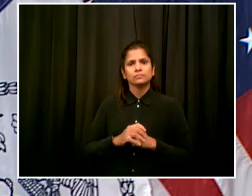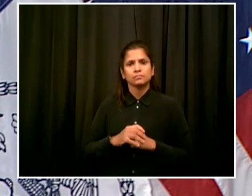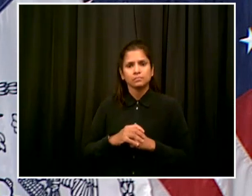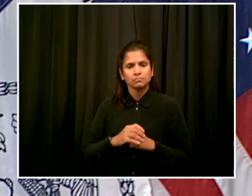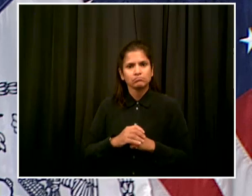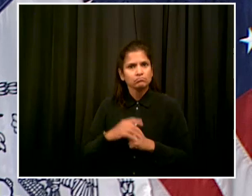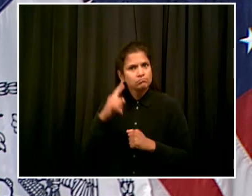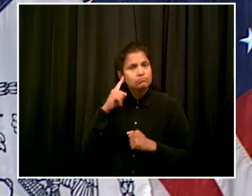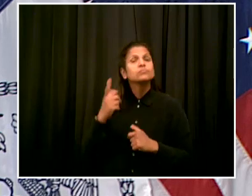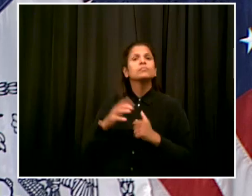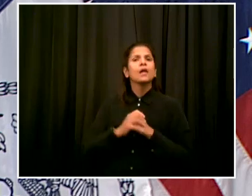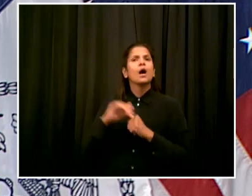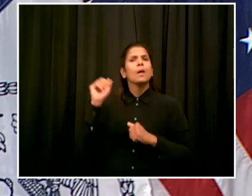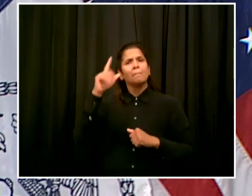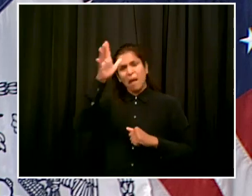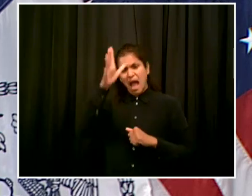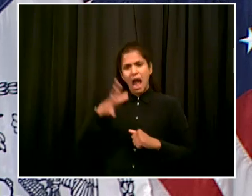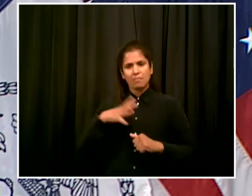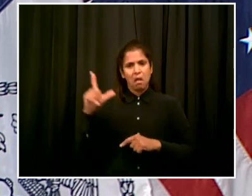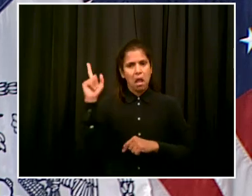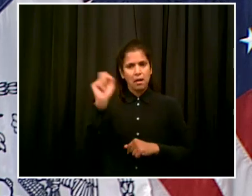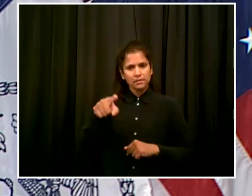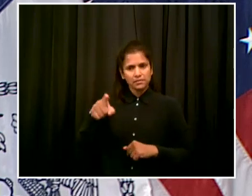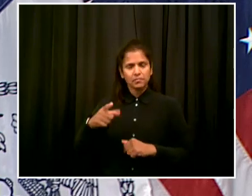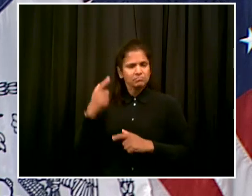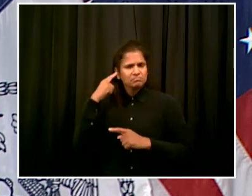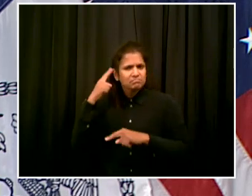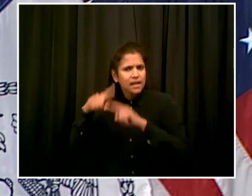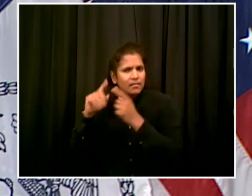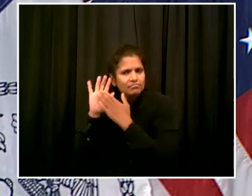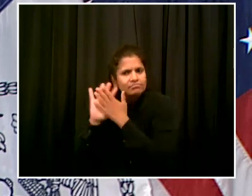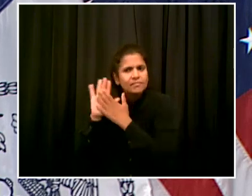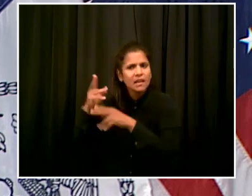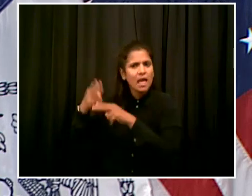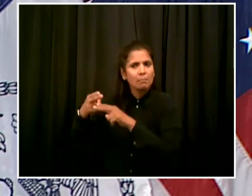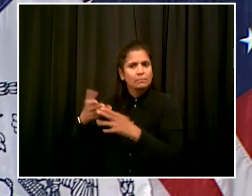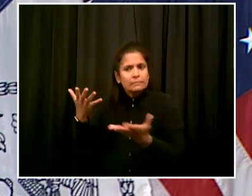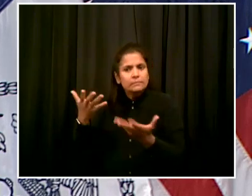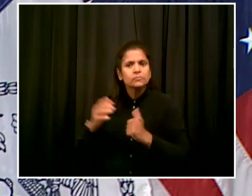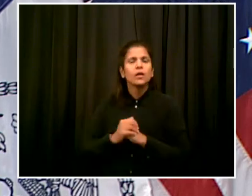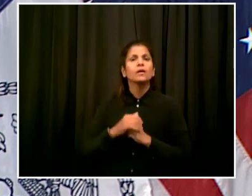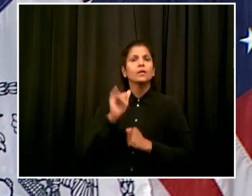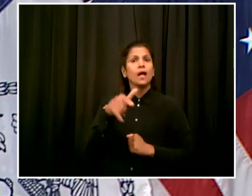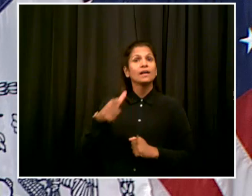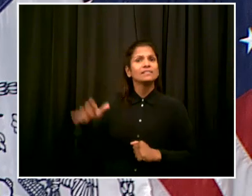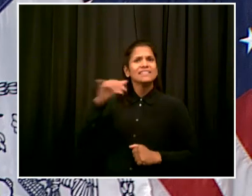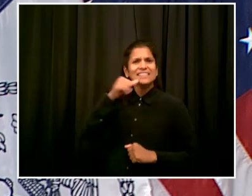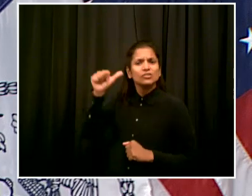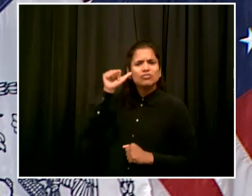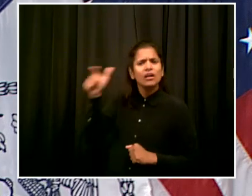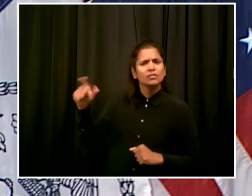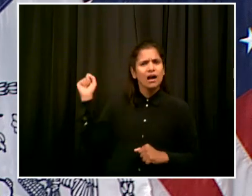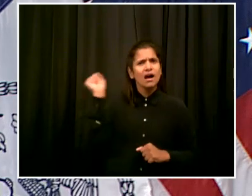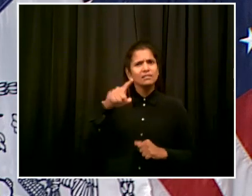QUEENS DAILY EAGLE. HELLO MR. MAYOR.